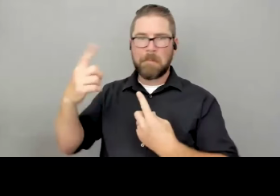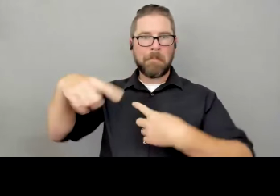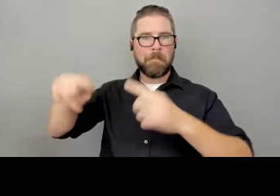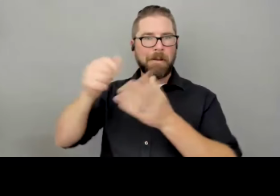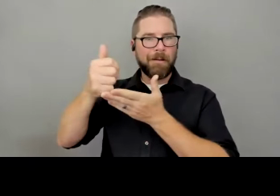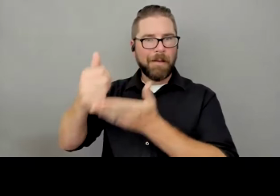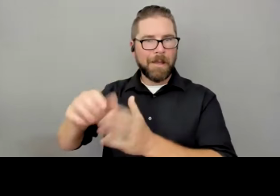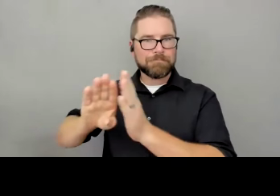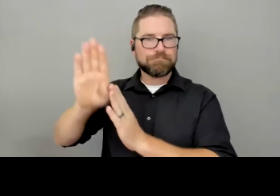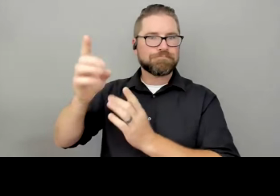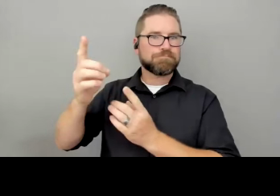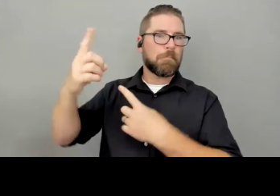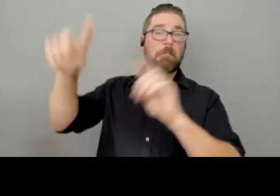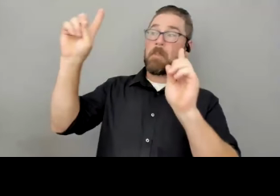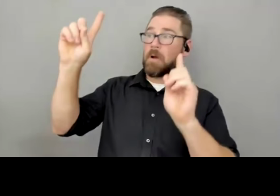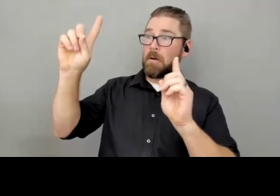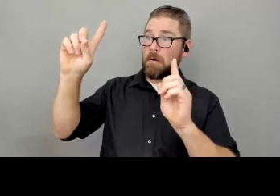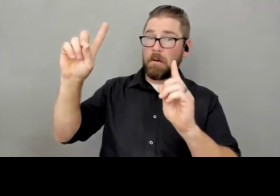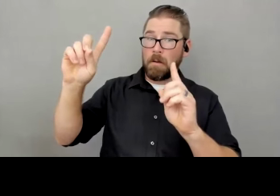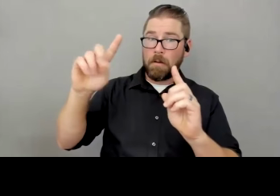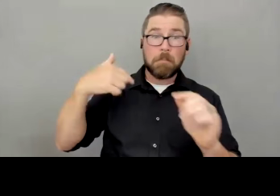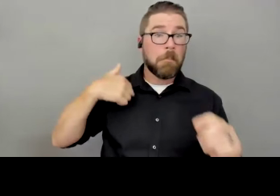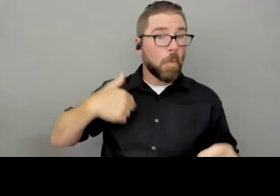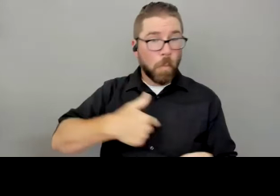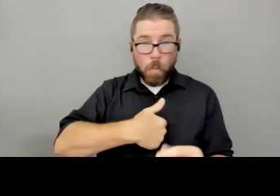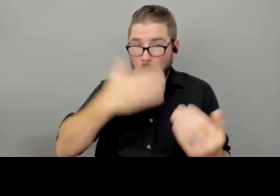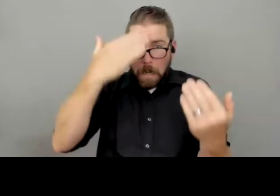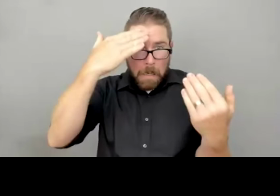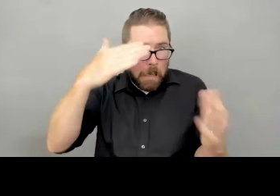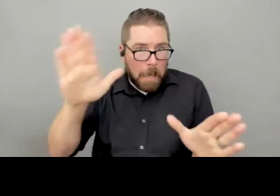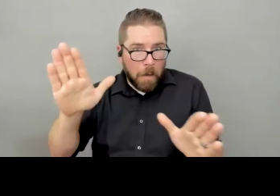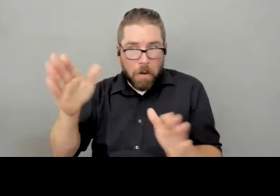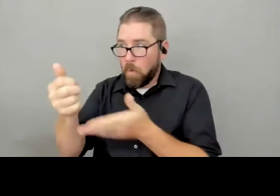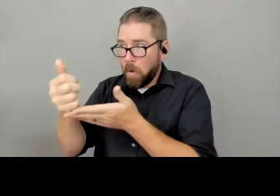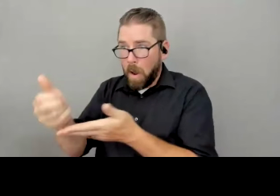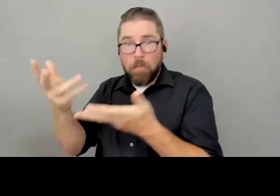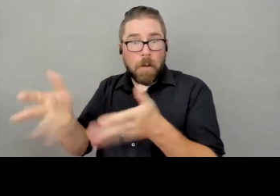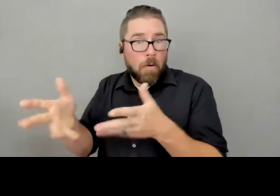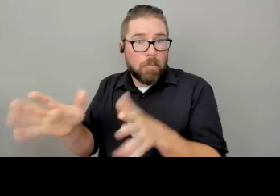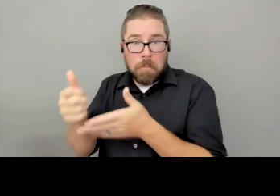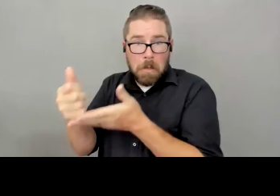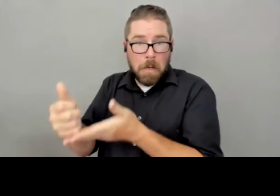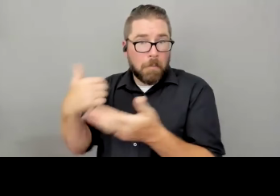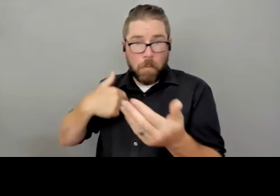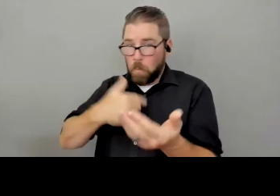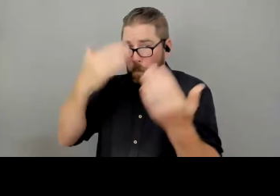that can help out with the efficiency as well, because there's so many numbers we're dealing with. So if you guys can help us out by closing flags,